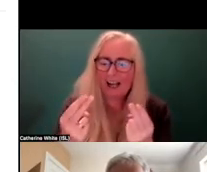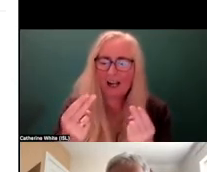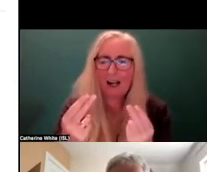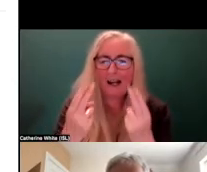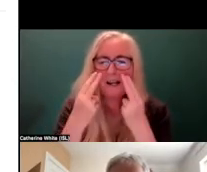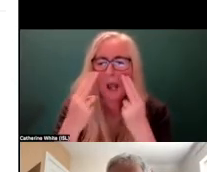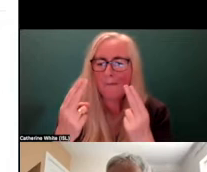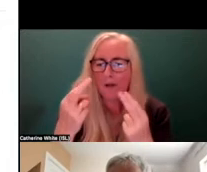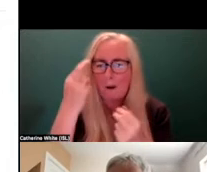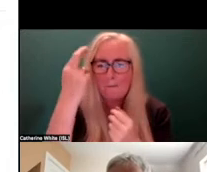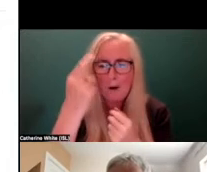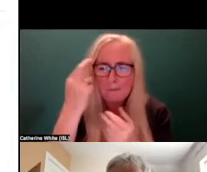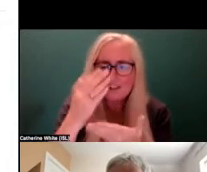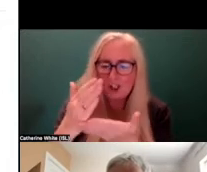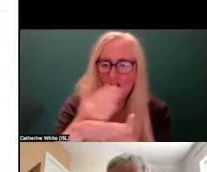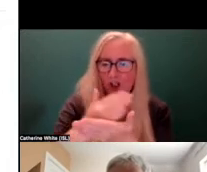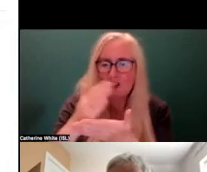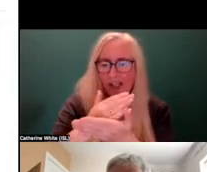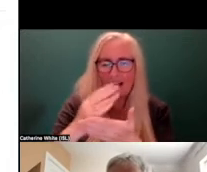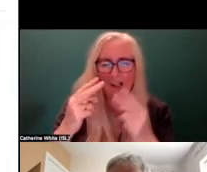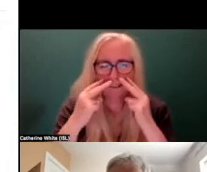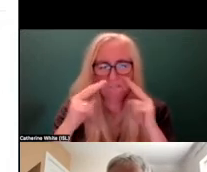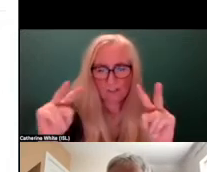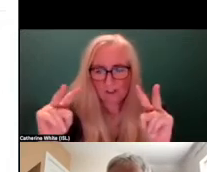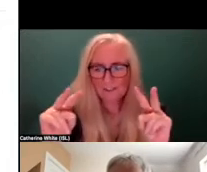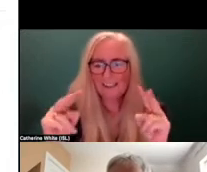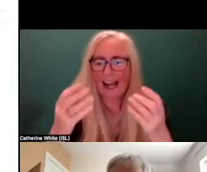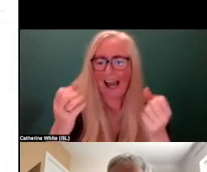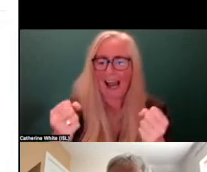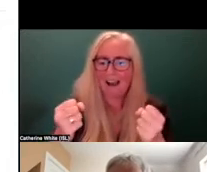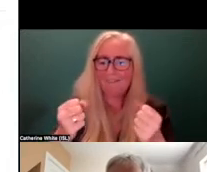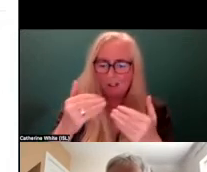of common purpose and a shared vision, that really faces us going